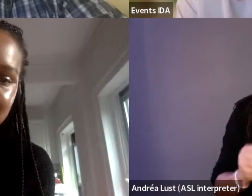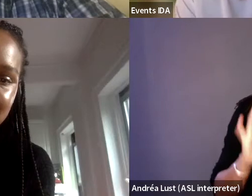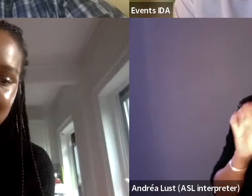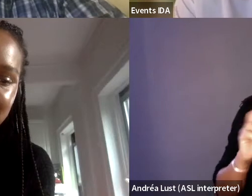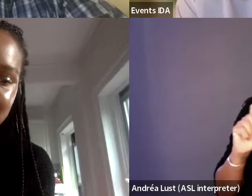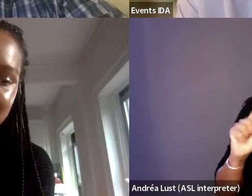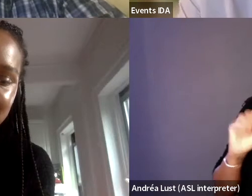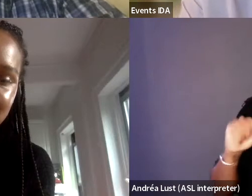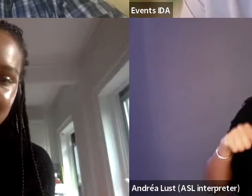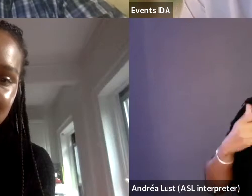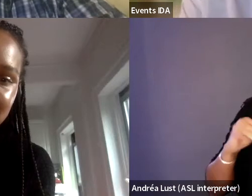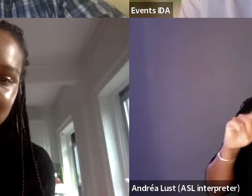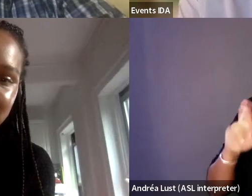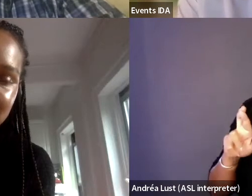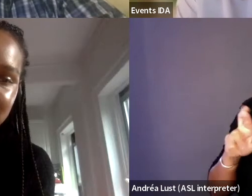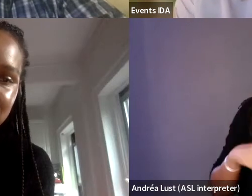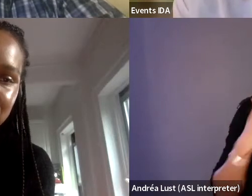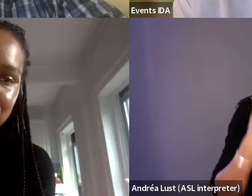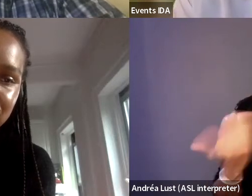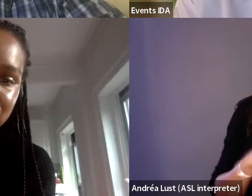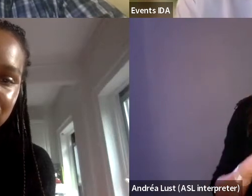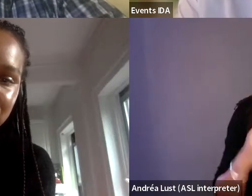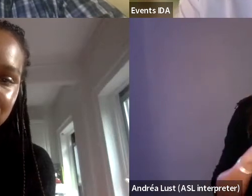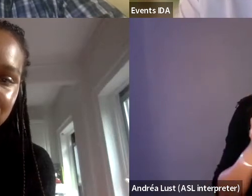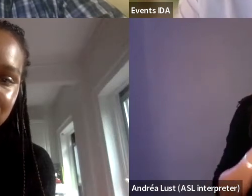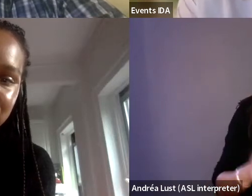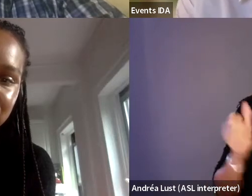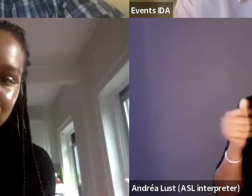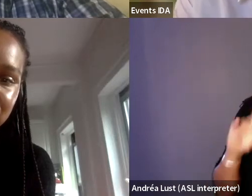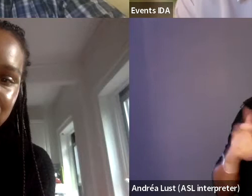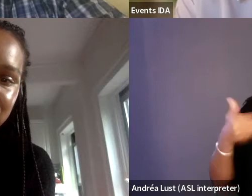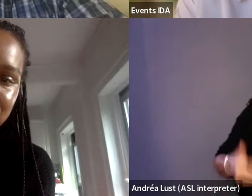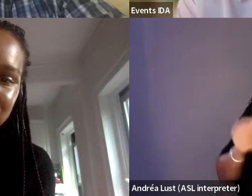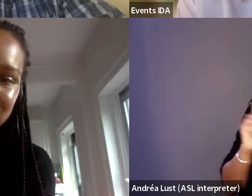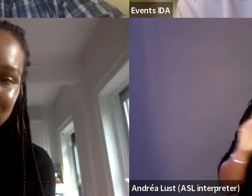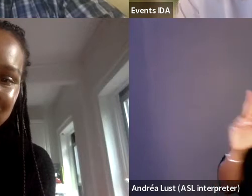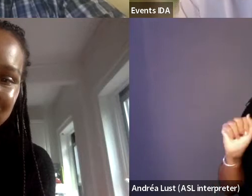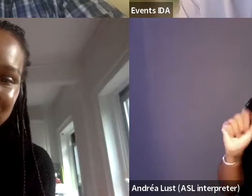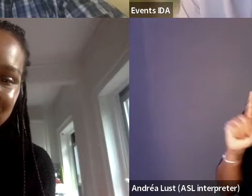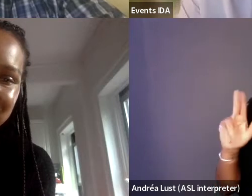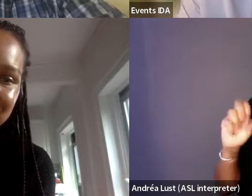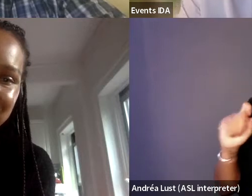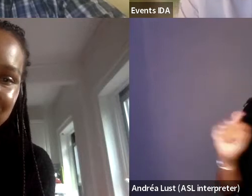Thank you also to our ASL interpreter, Andrea Lust and CART captioner Pam.